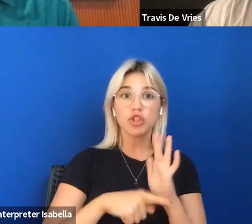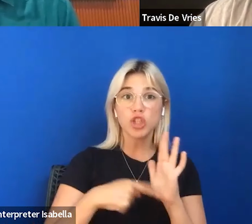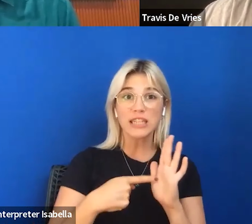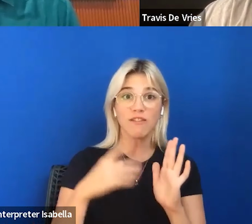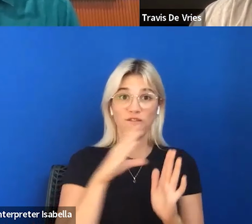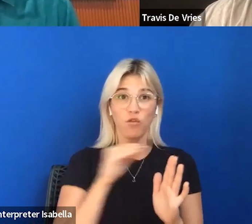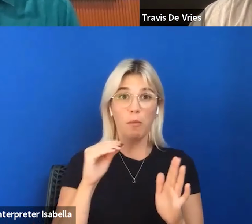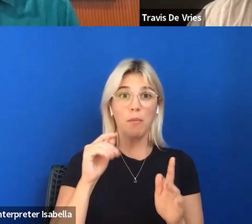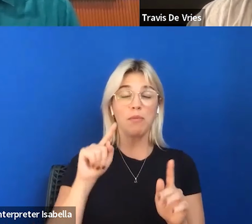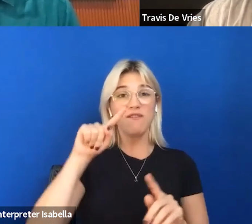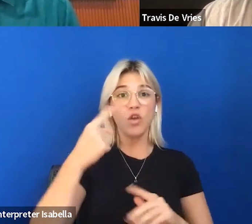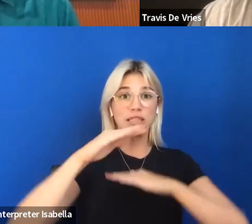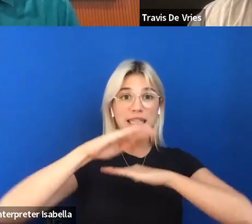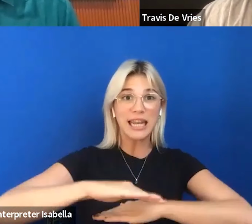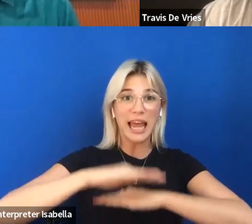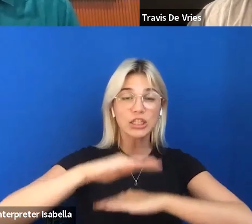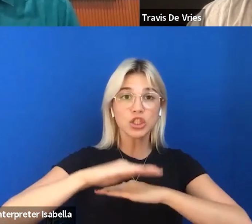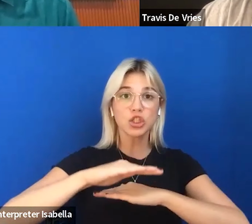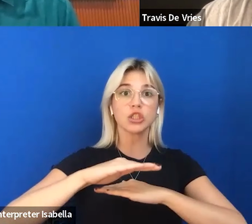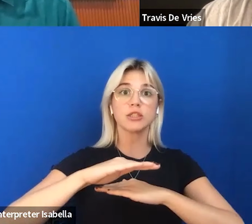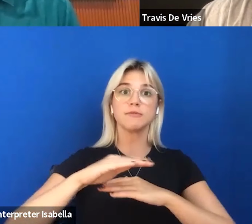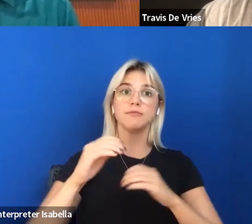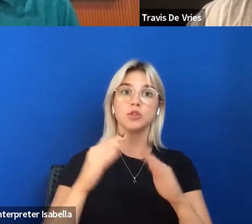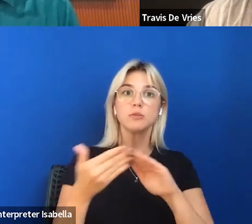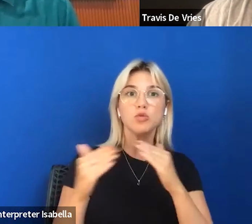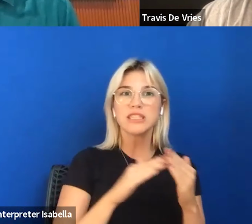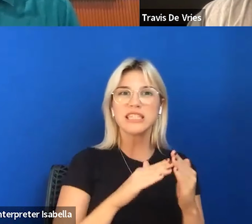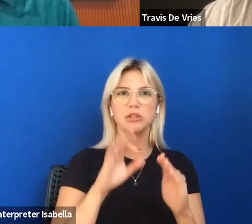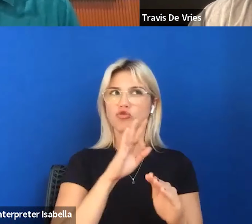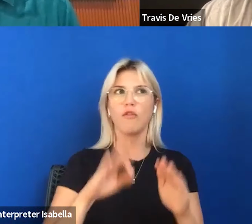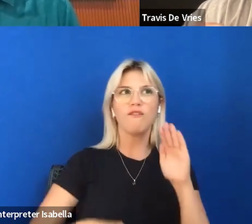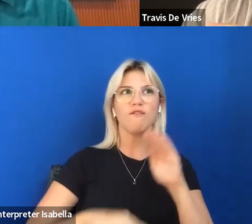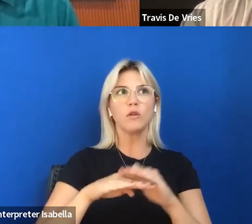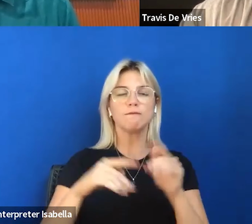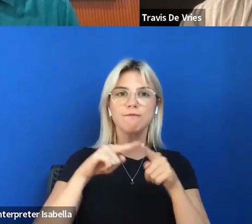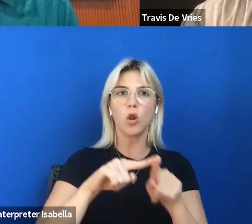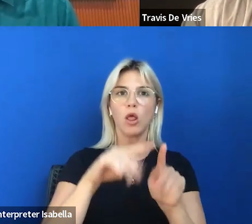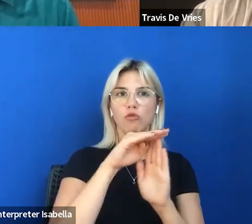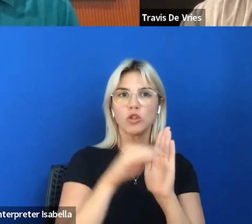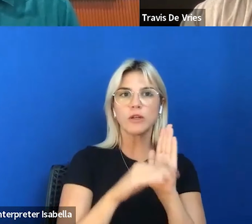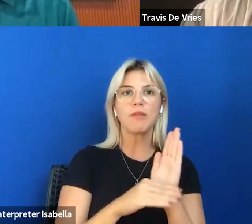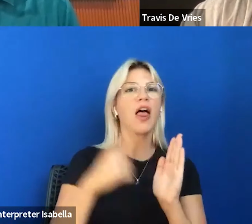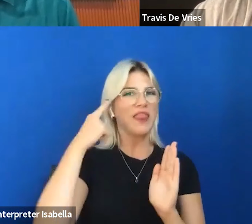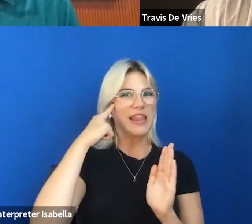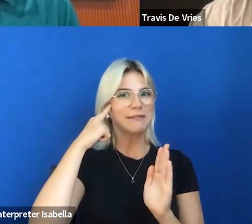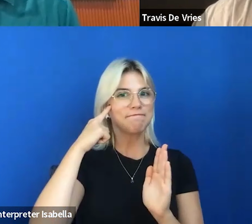clearly show an adherence to the Protocols, then I firmly believe it's the assessors and the Australia